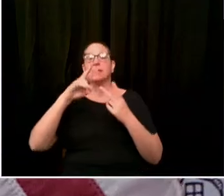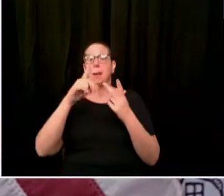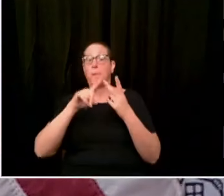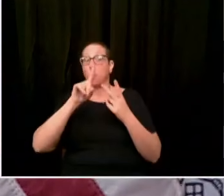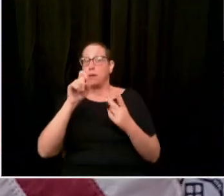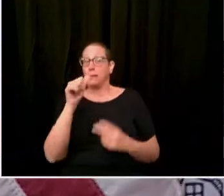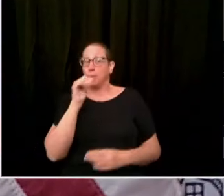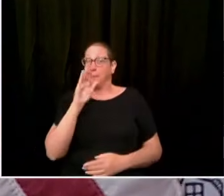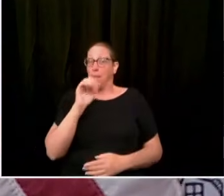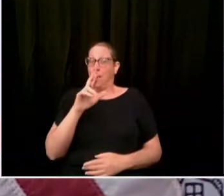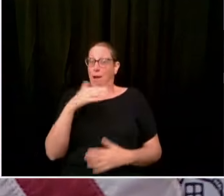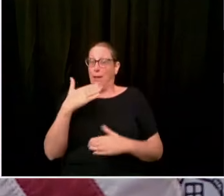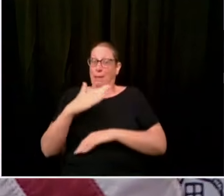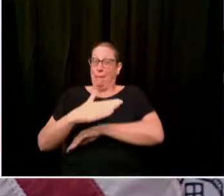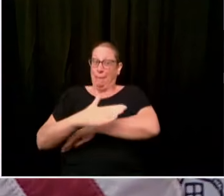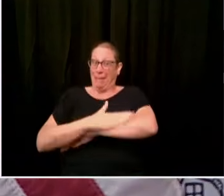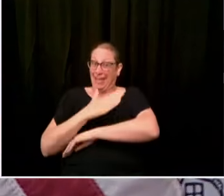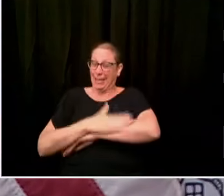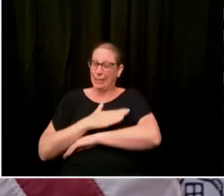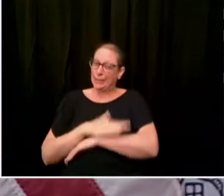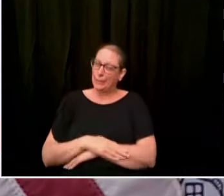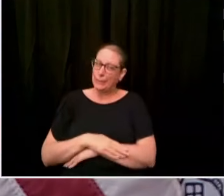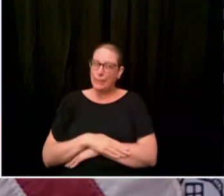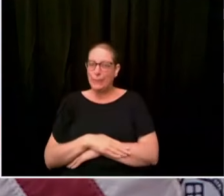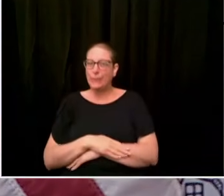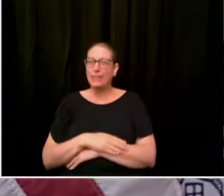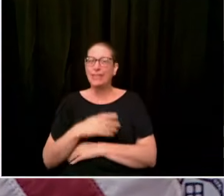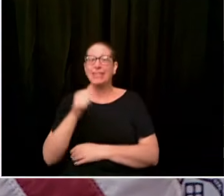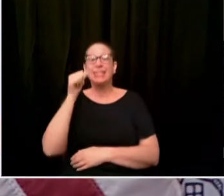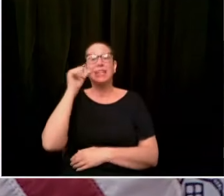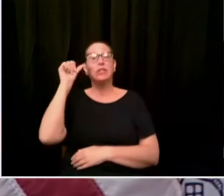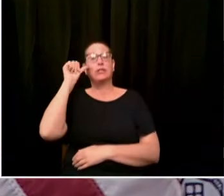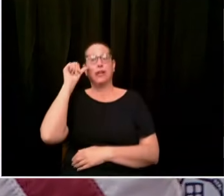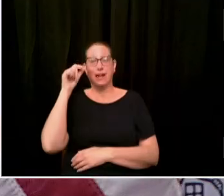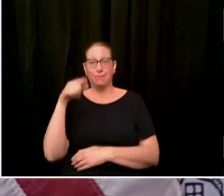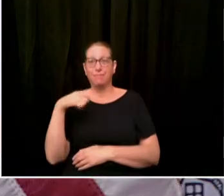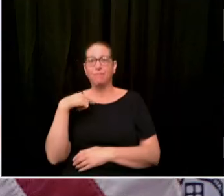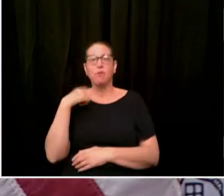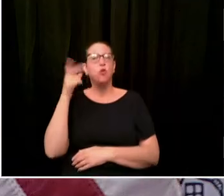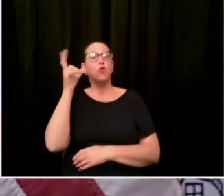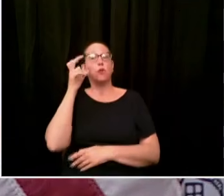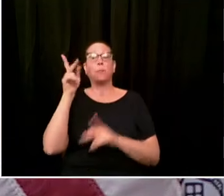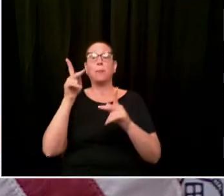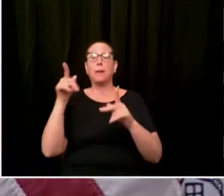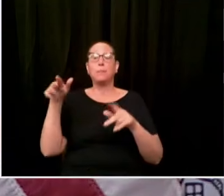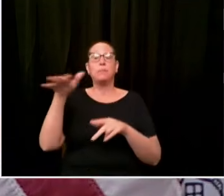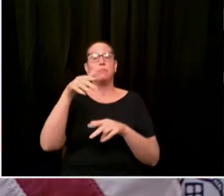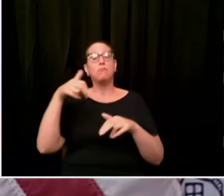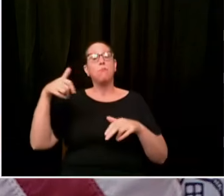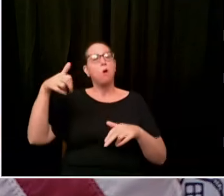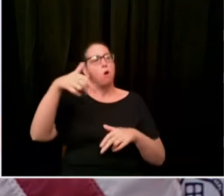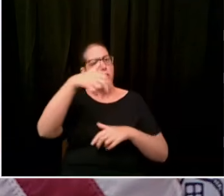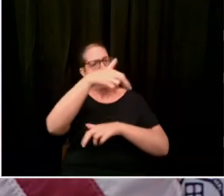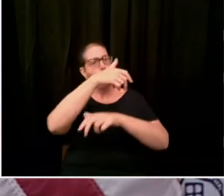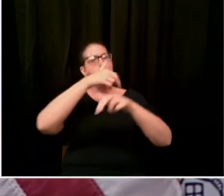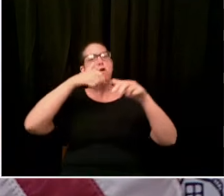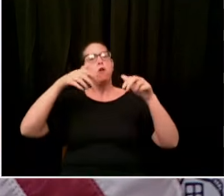ISSUES AND ENDED UP AT A GOOD RESOLUTION. THE BEACHES REPORT I GOT FROM YESTERDAY IS THERE WERE PEOPLE